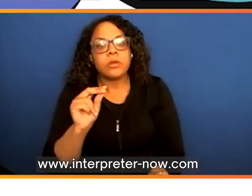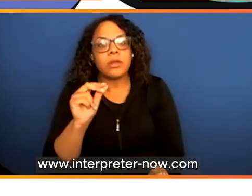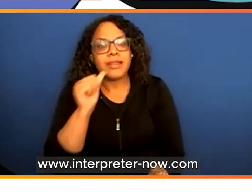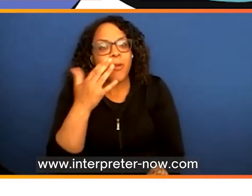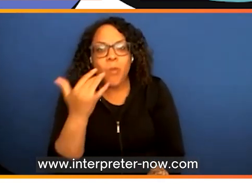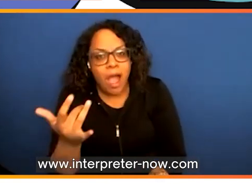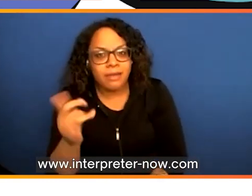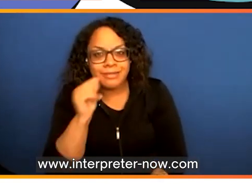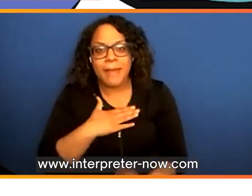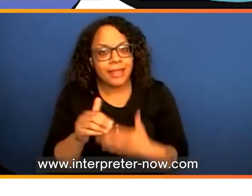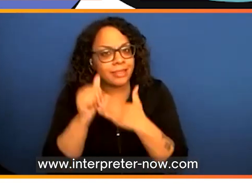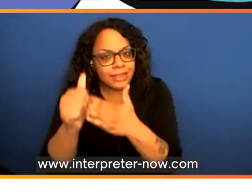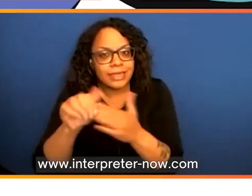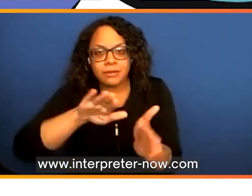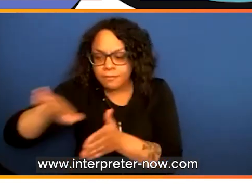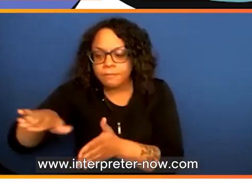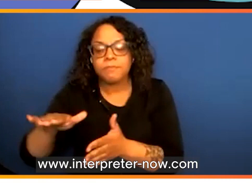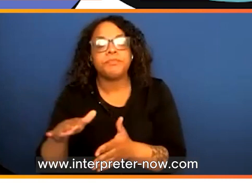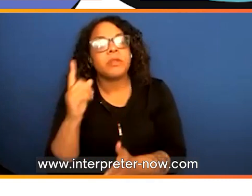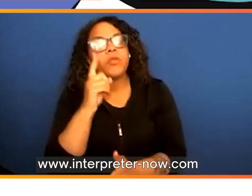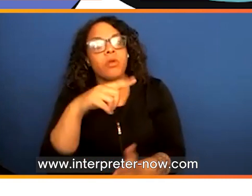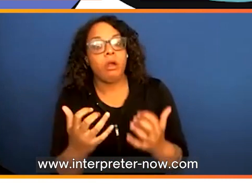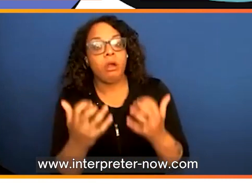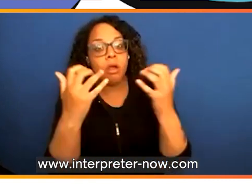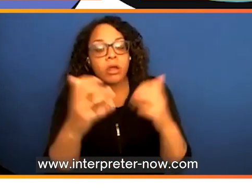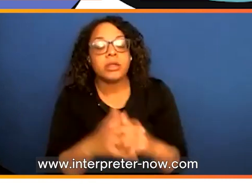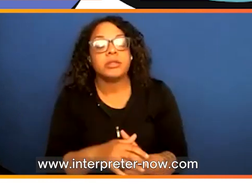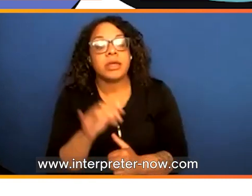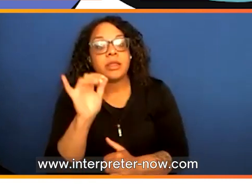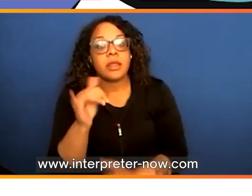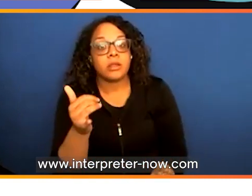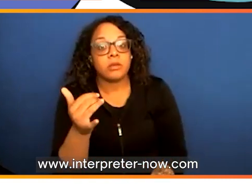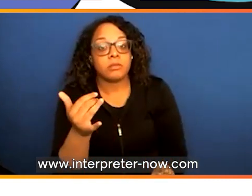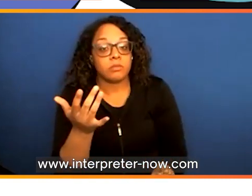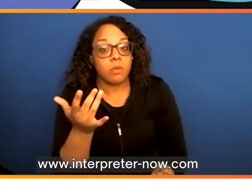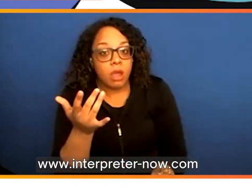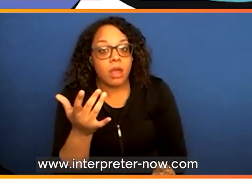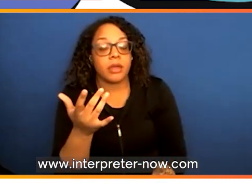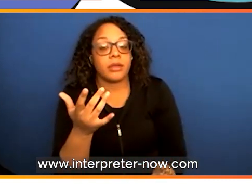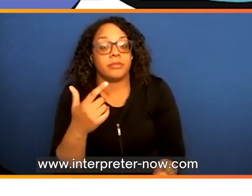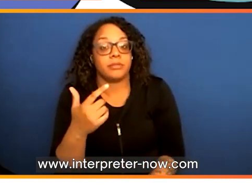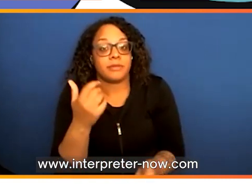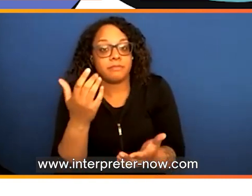lead with that any longer. I want to make sure for the audience that it is 100% valid,